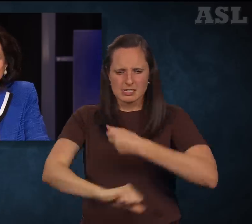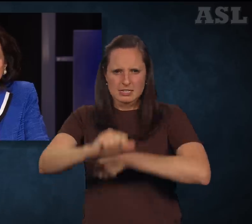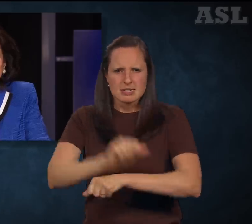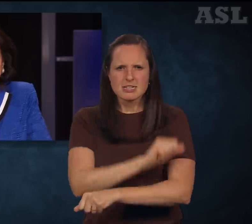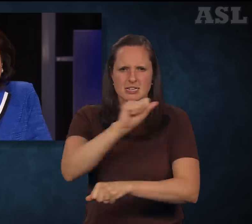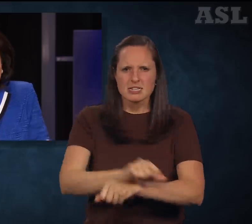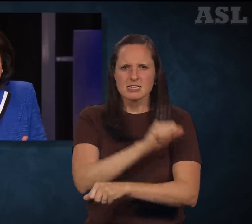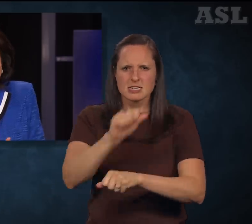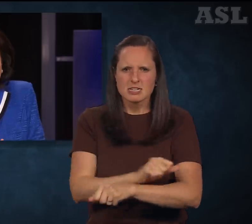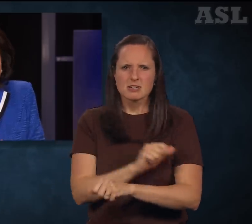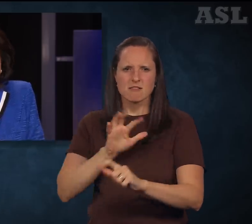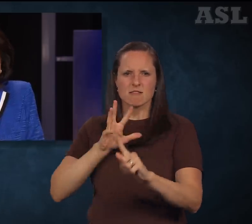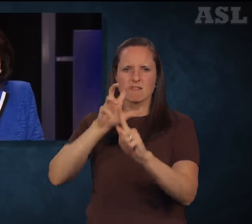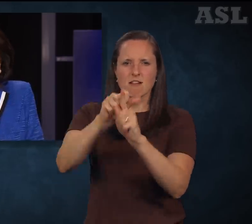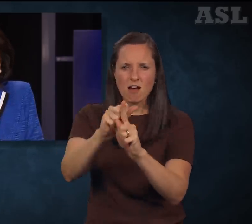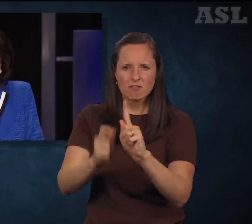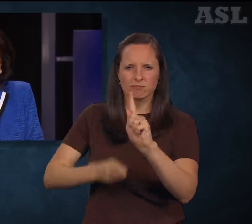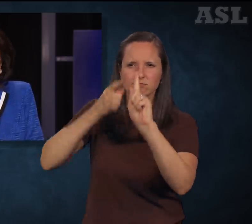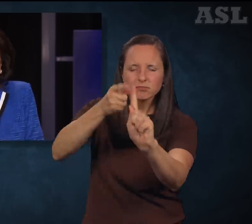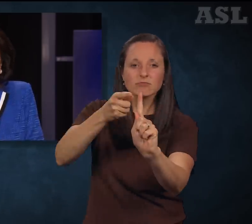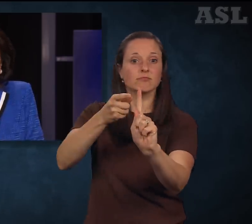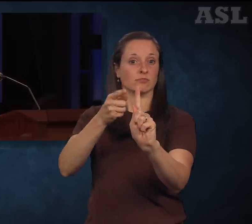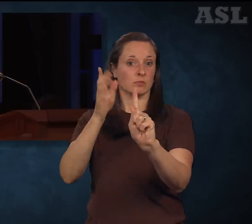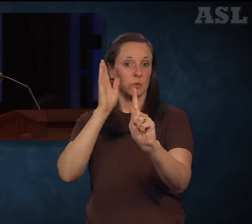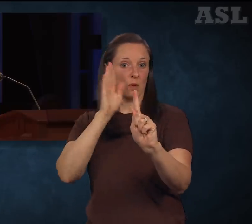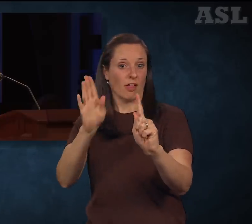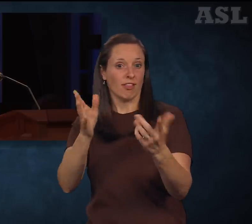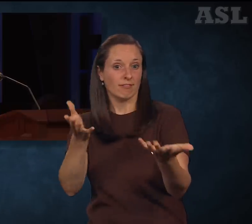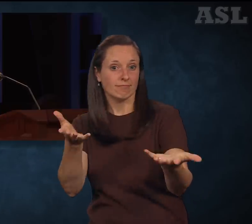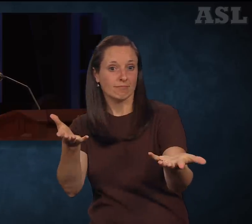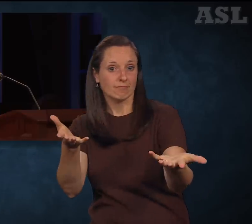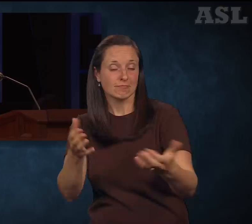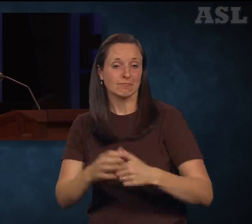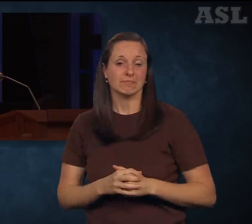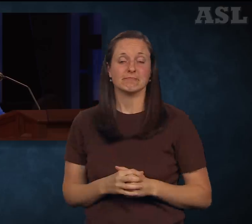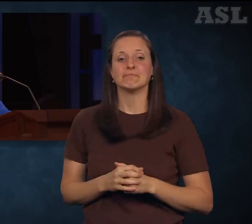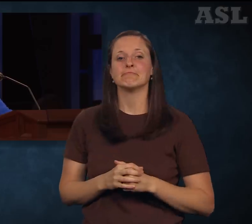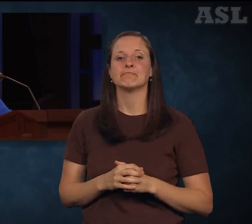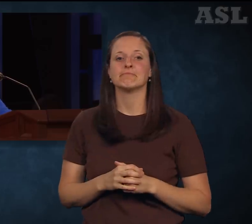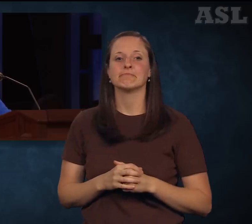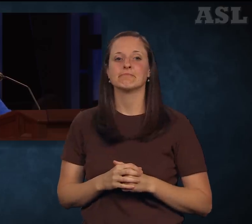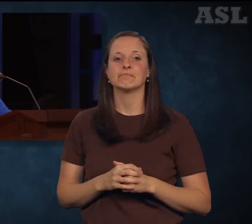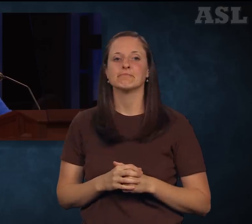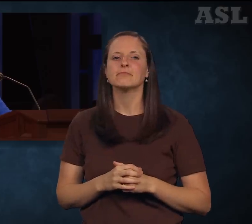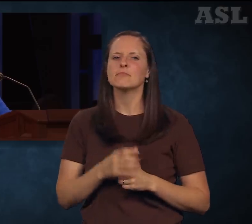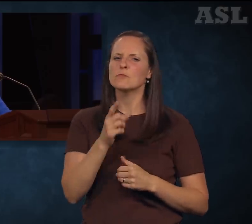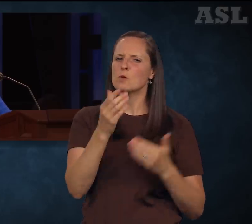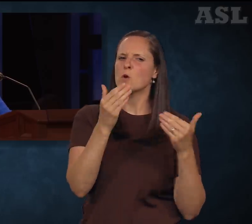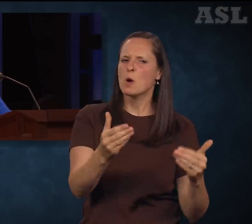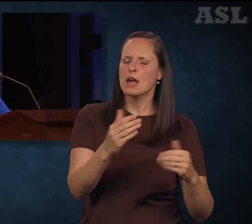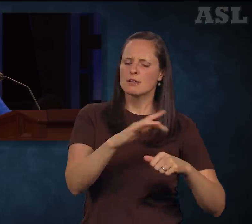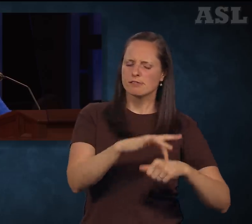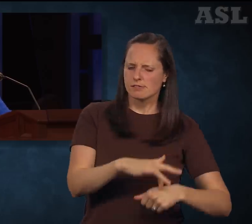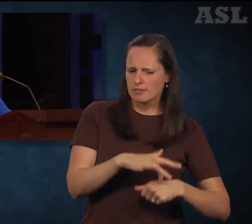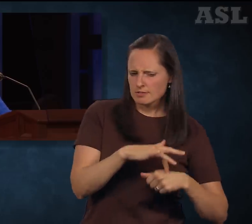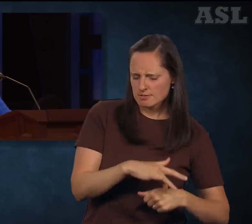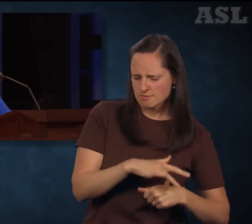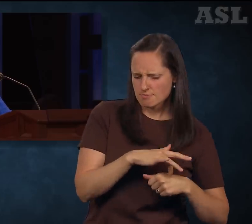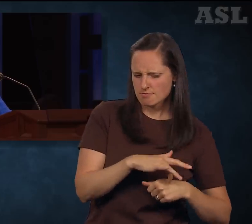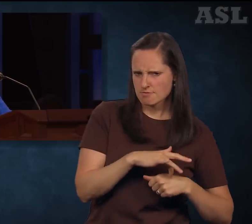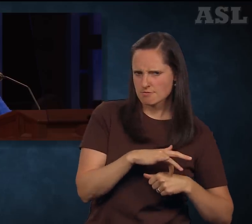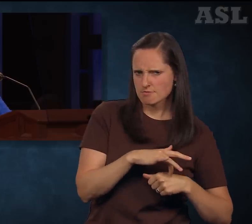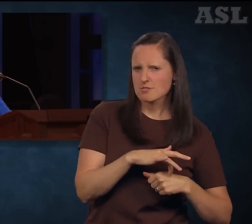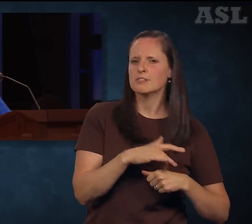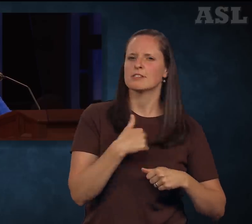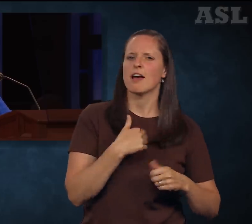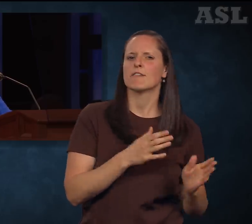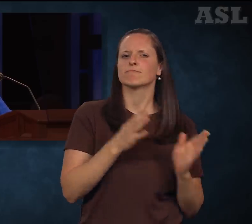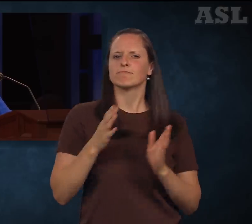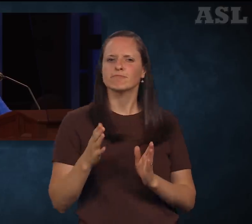WONDERFUL MISSIONS FOR WHICH